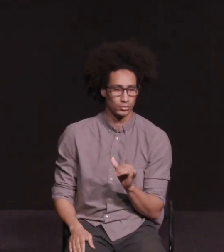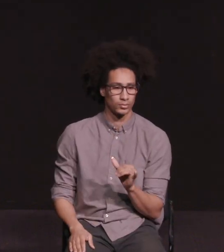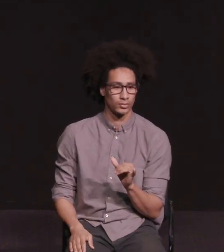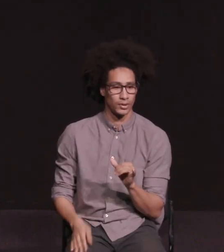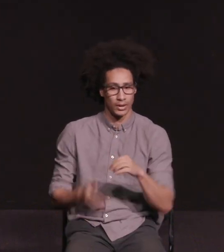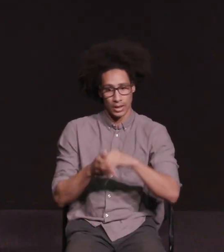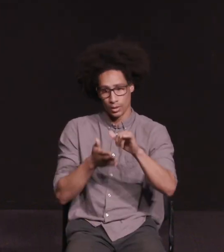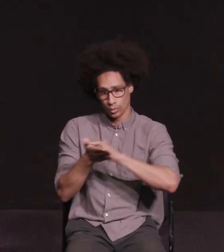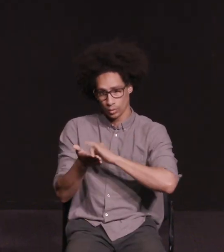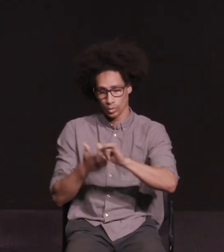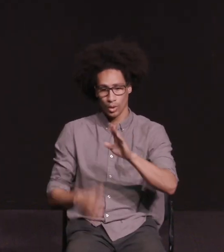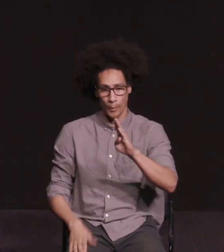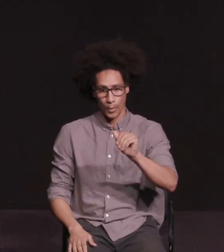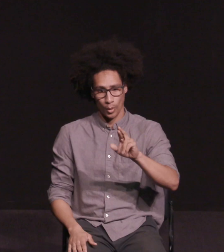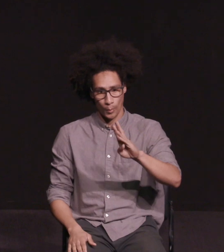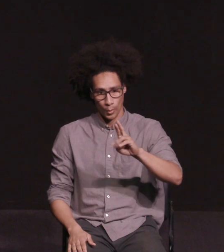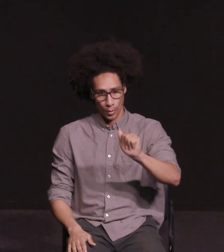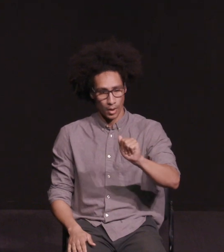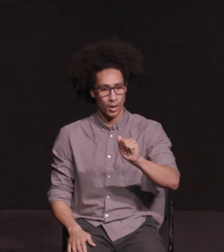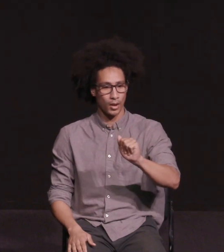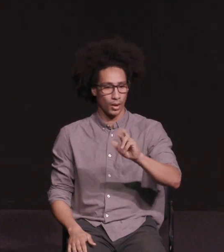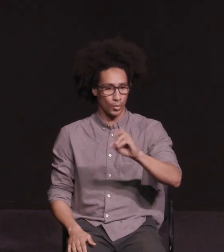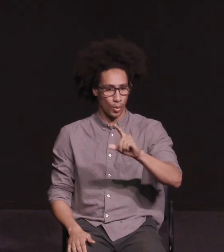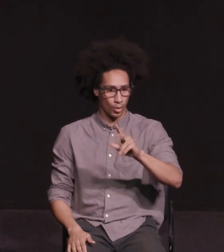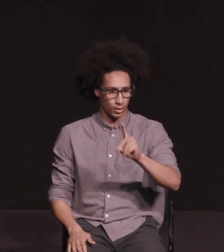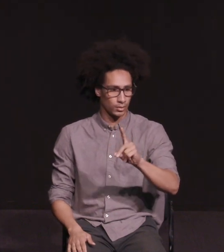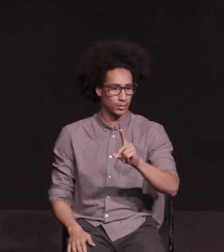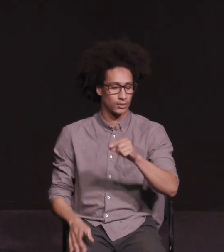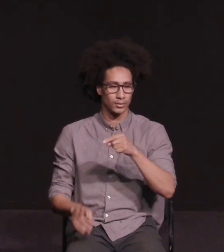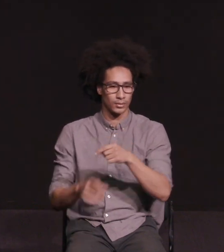York City's Barbara Rollock played in creating repositories